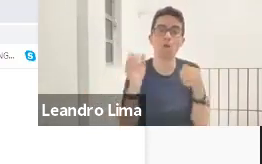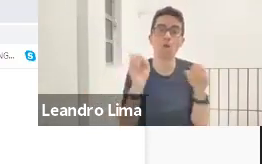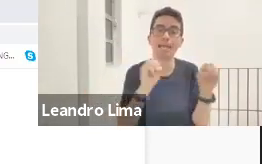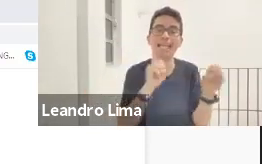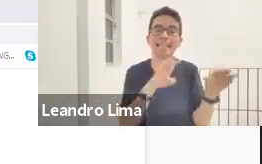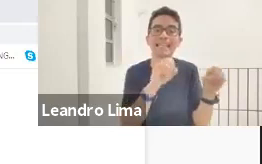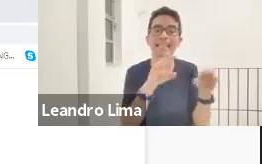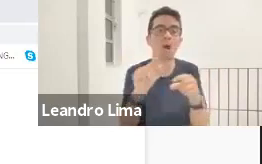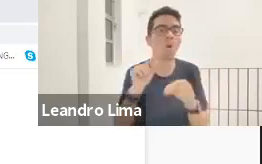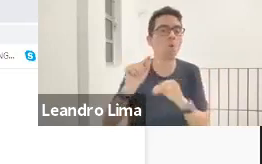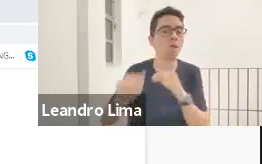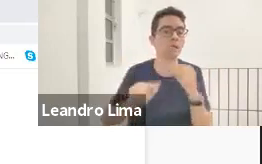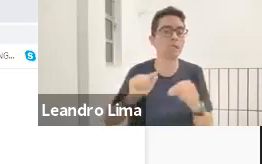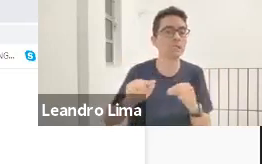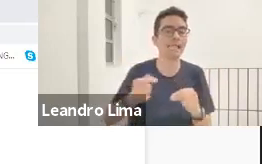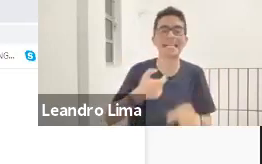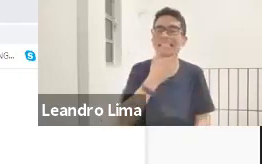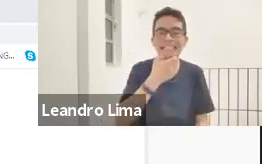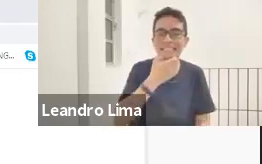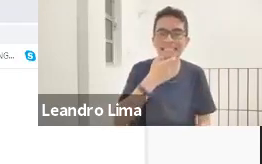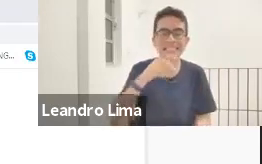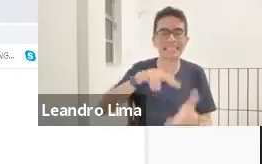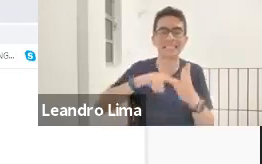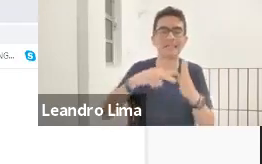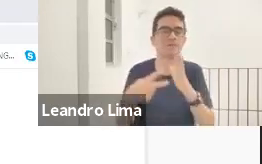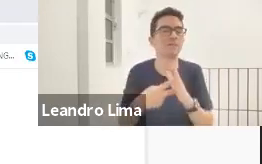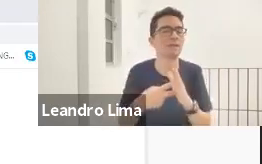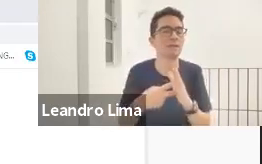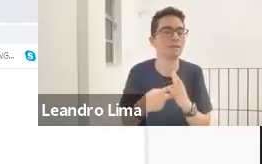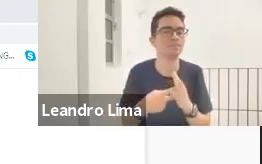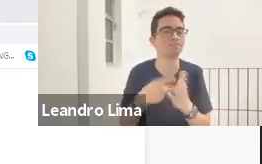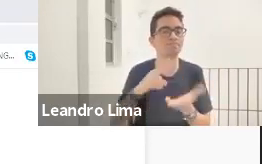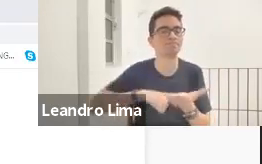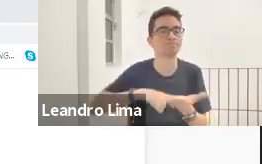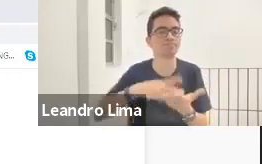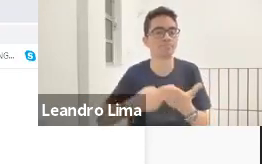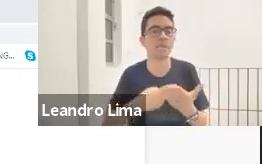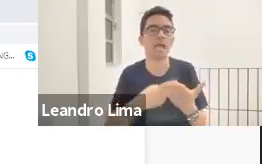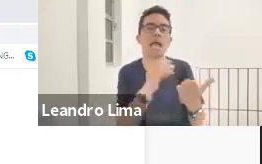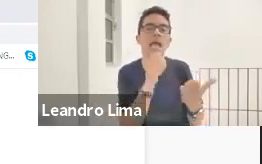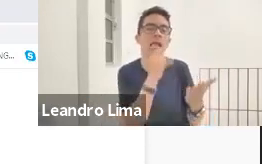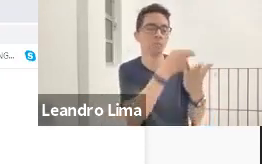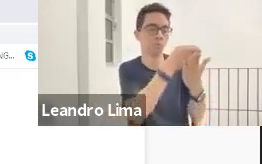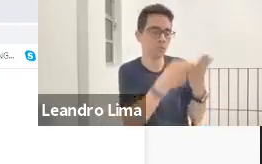teaching teaching have what we call English teaching have what we call English which is literature writing and language study. Although, those are then expand